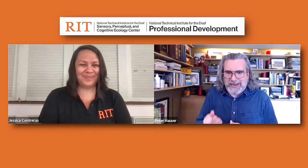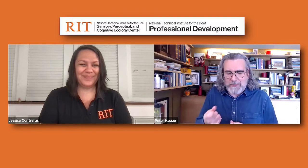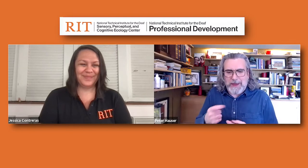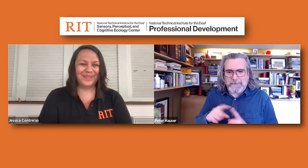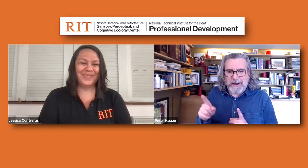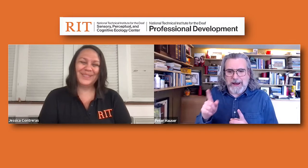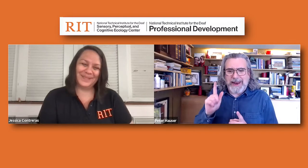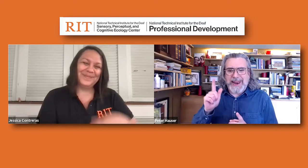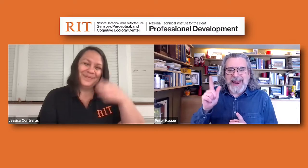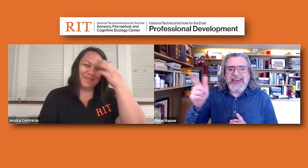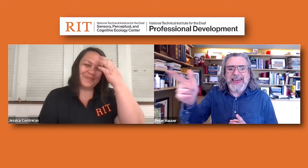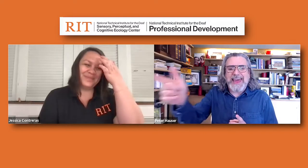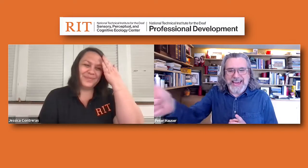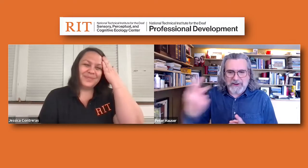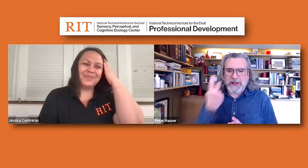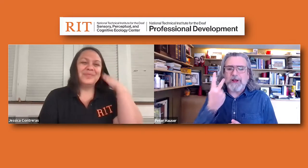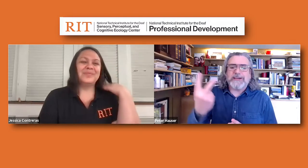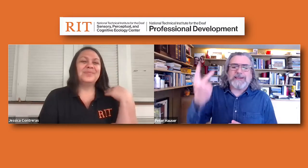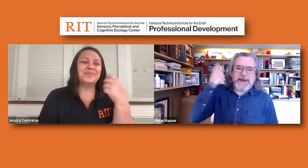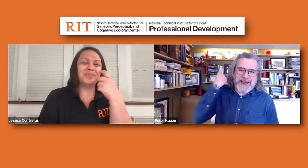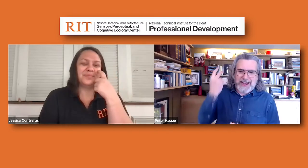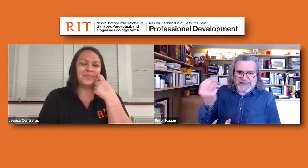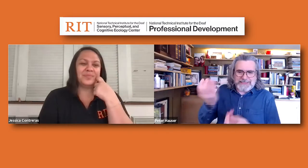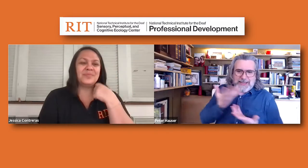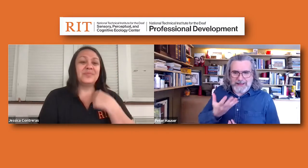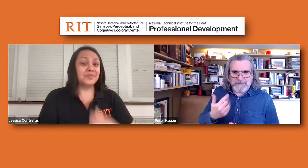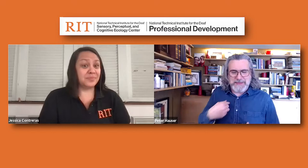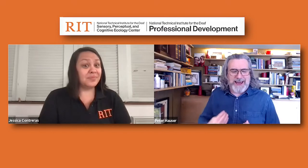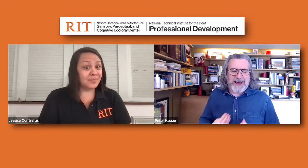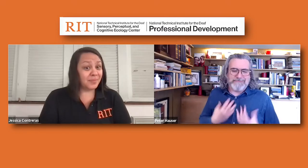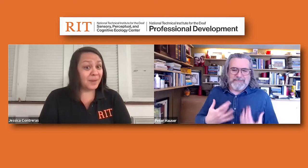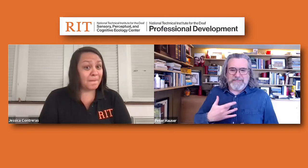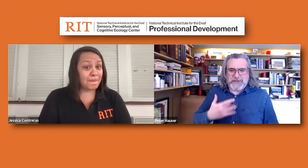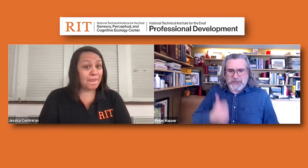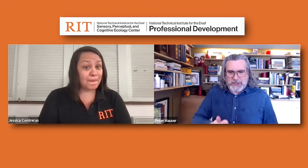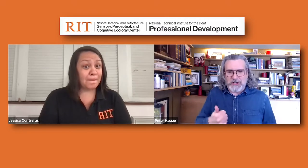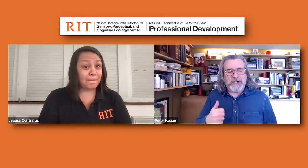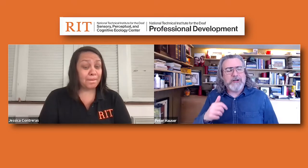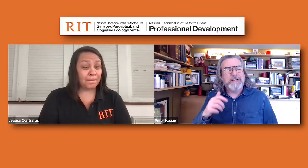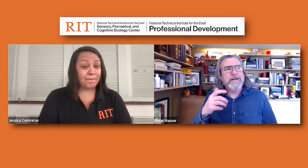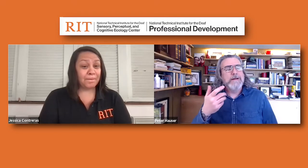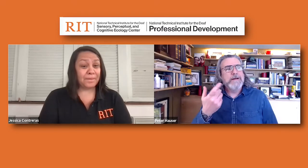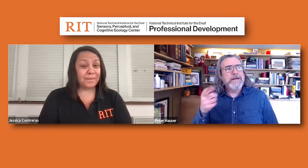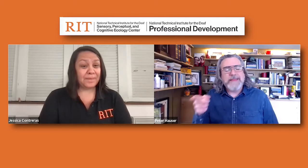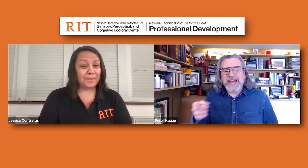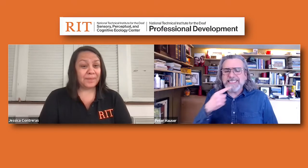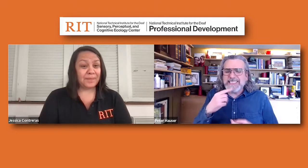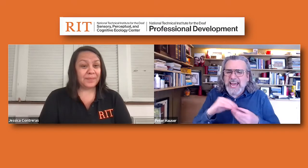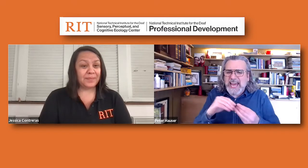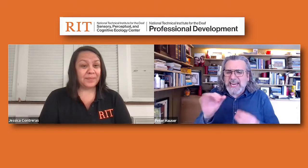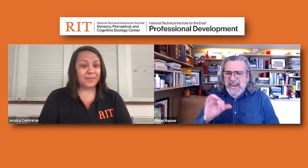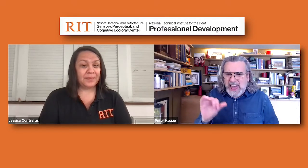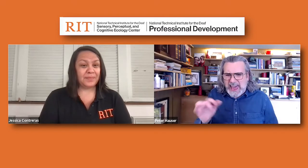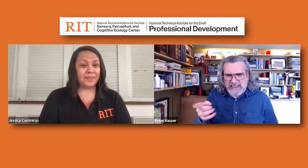is by the way they behave and what they've told me later in their lives.